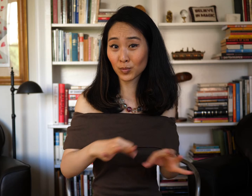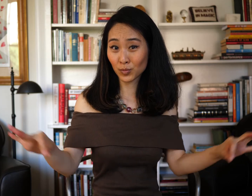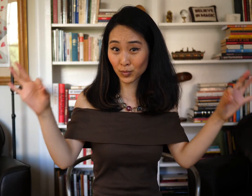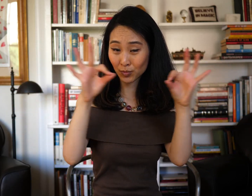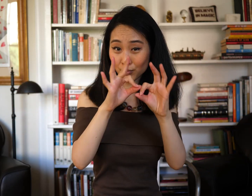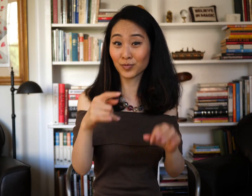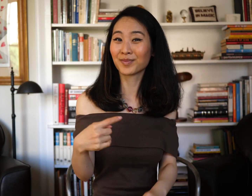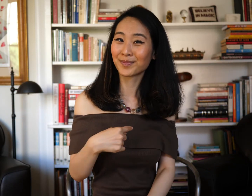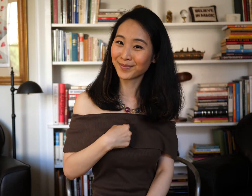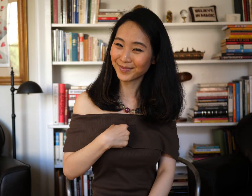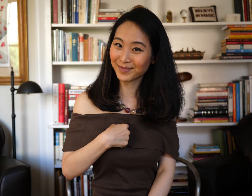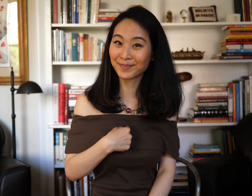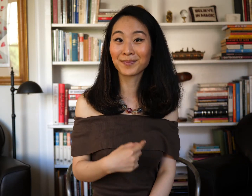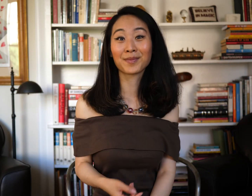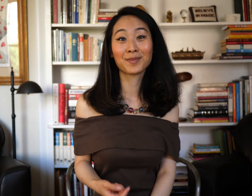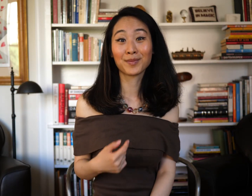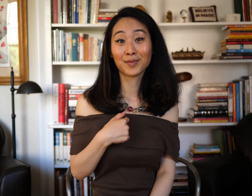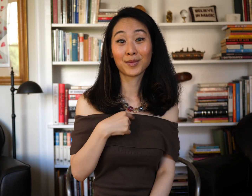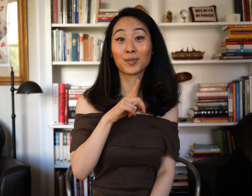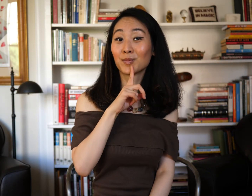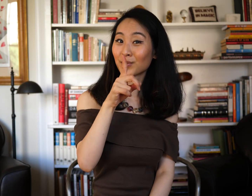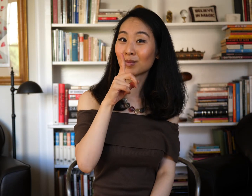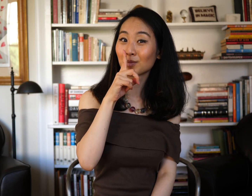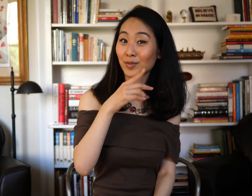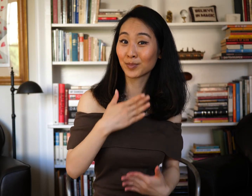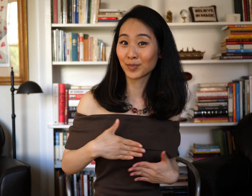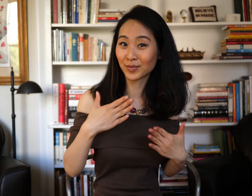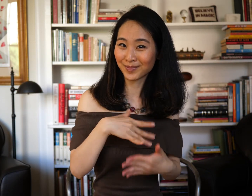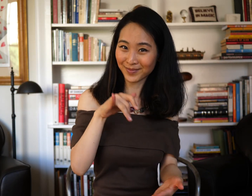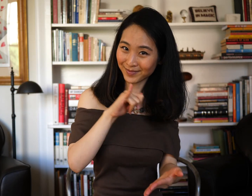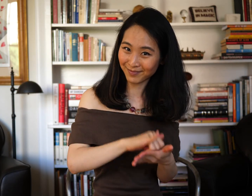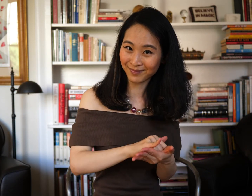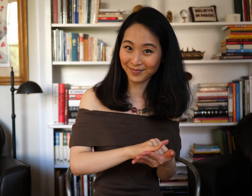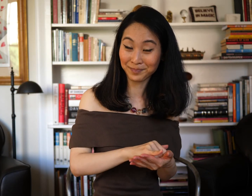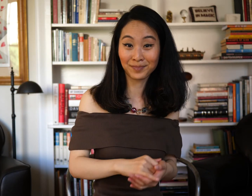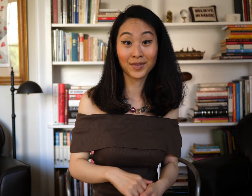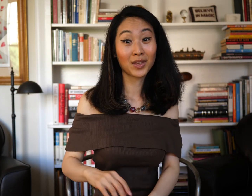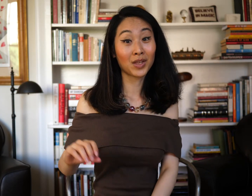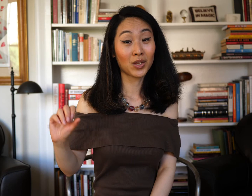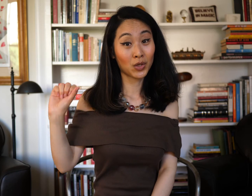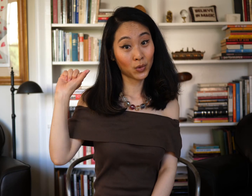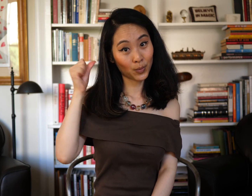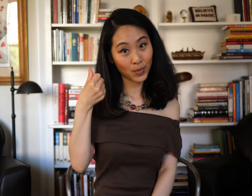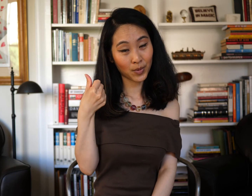It means a lot to me :)